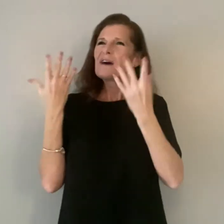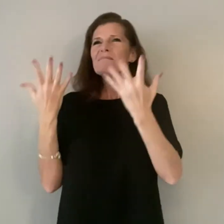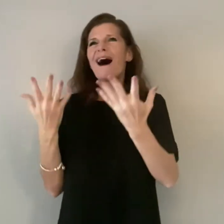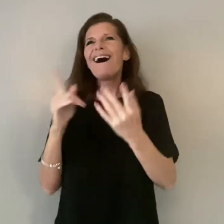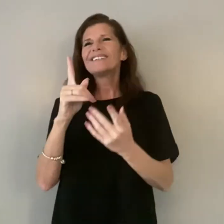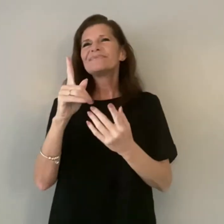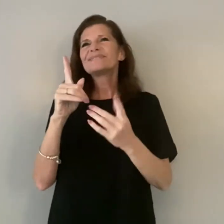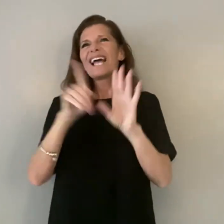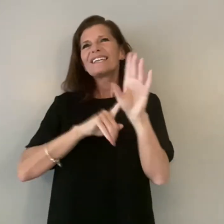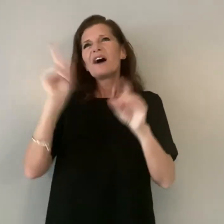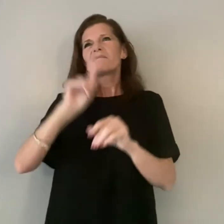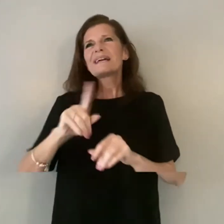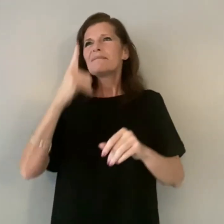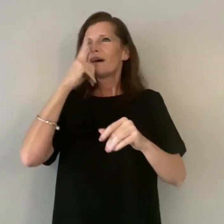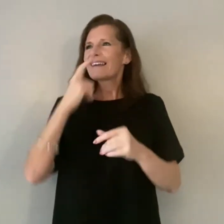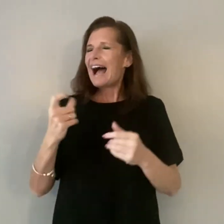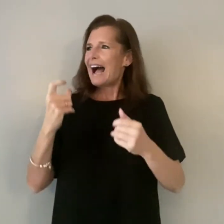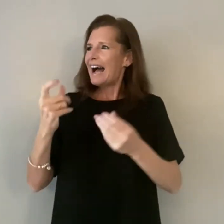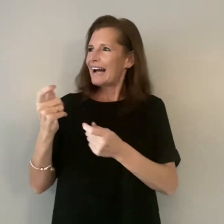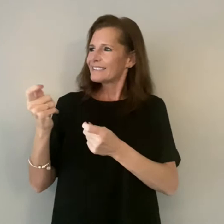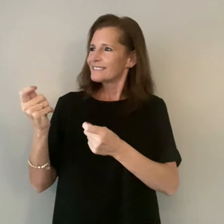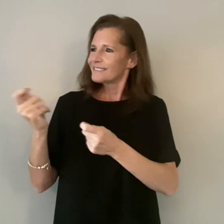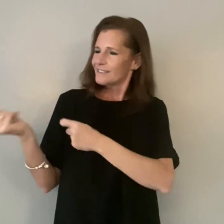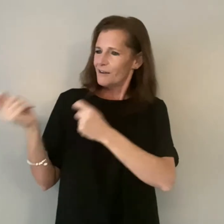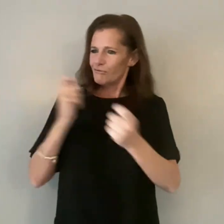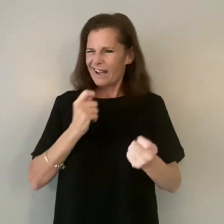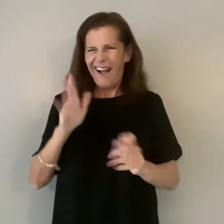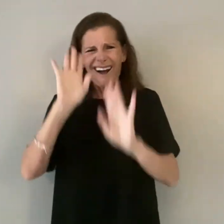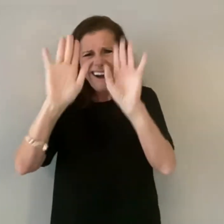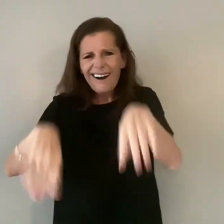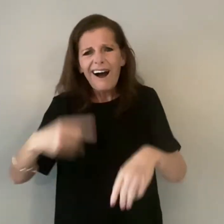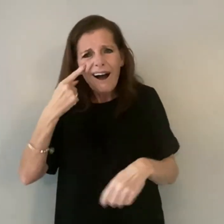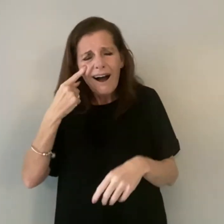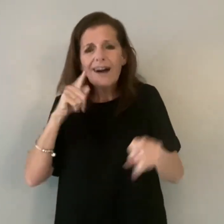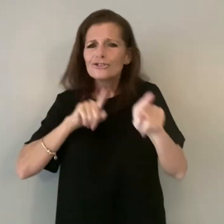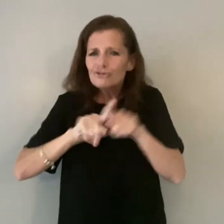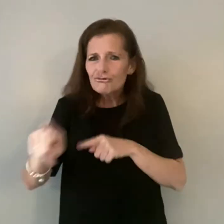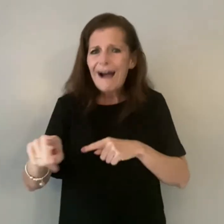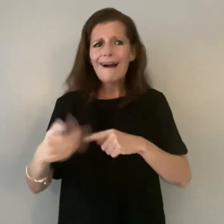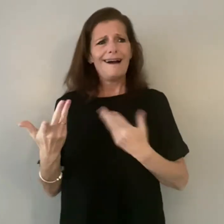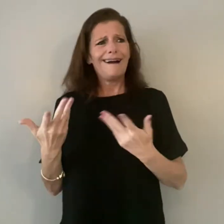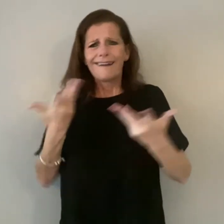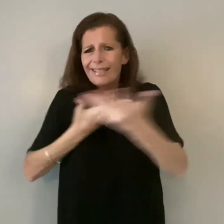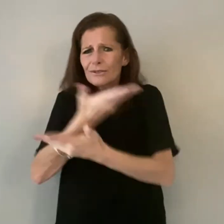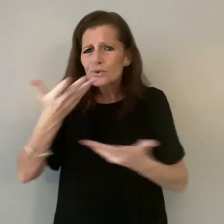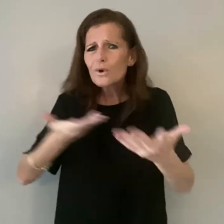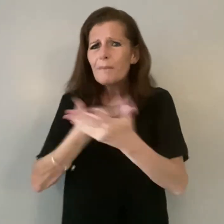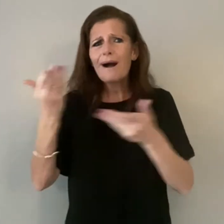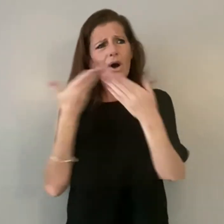but I just think what young people can bring is that sense of let's try, let's see let's have that conversation